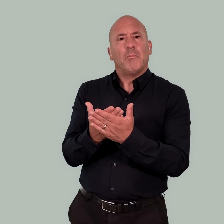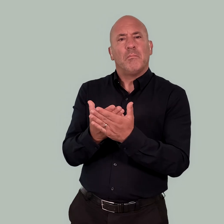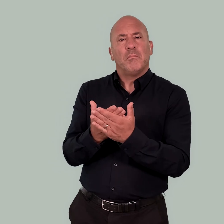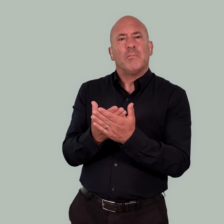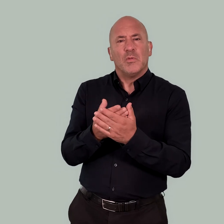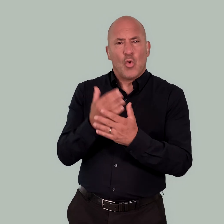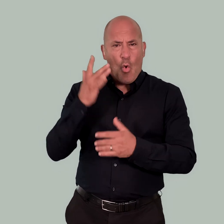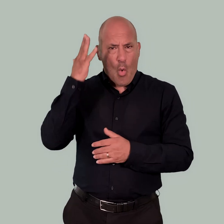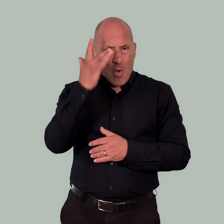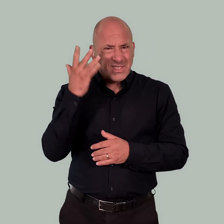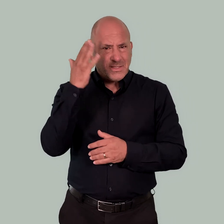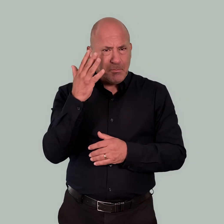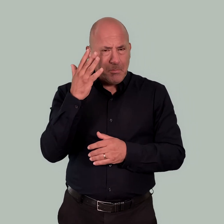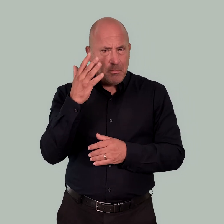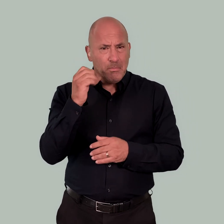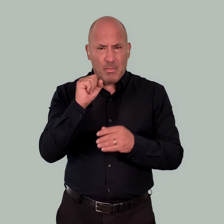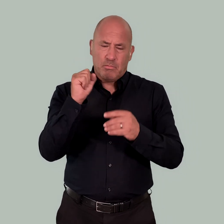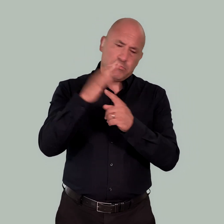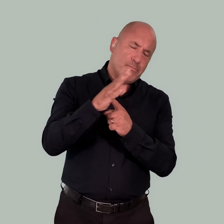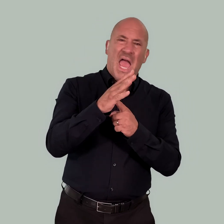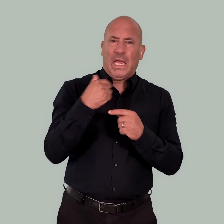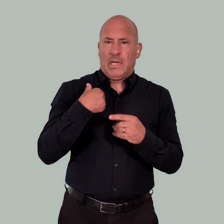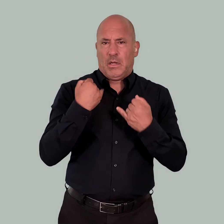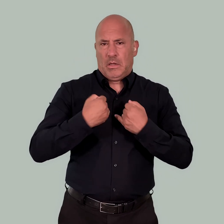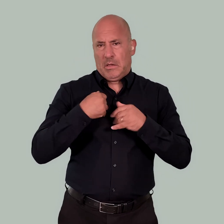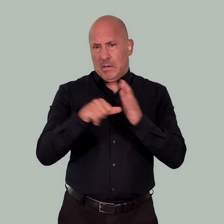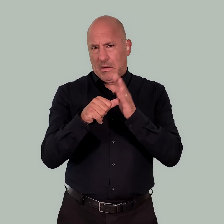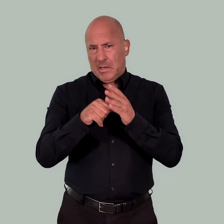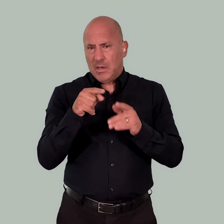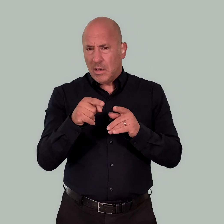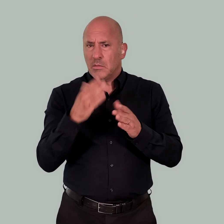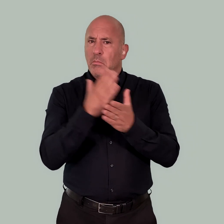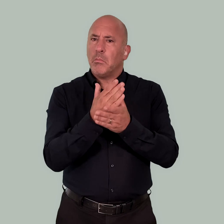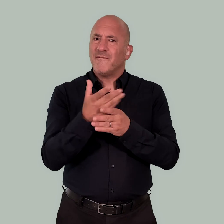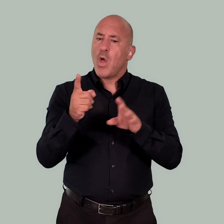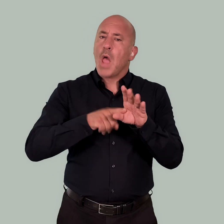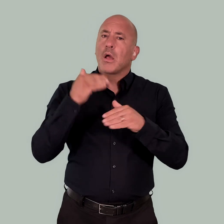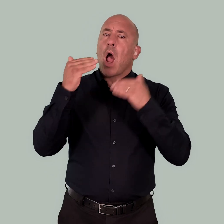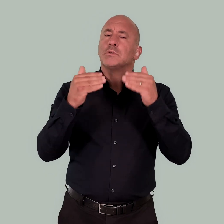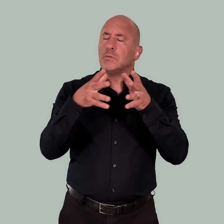where the prevalence of autism as a primary reported condition has increased,